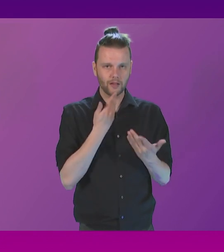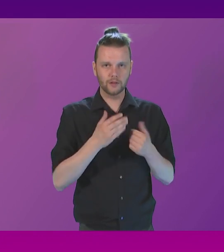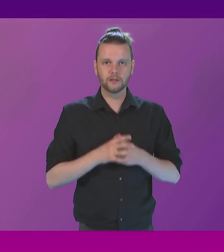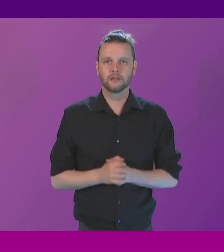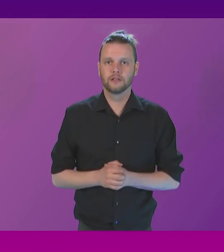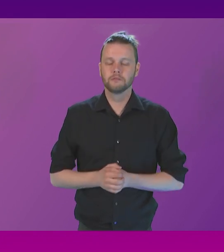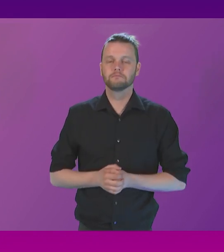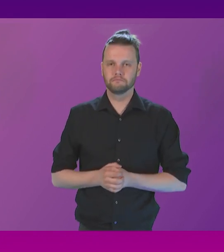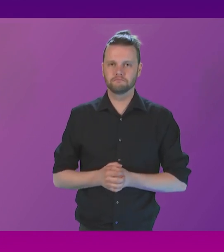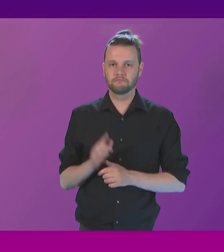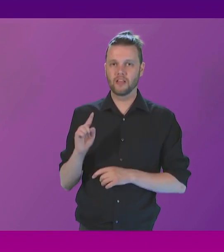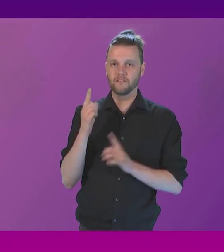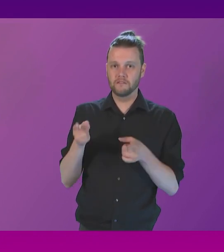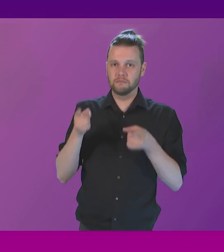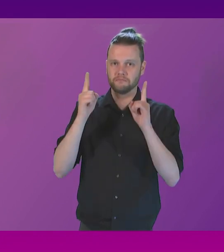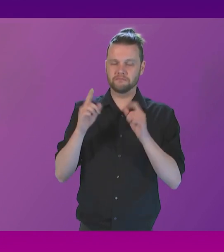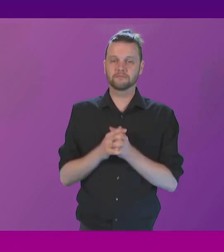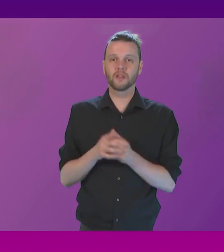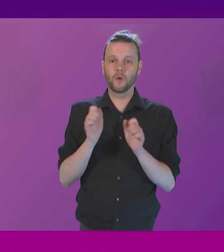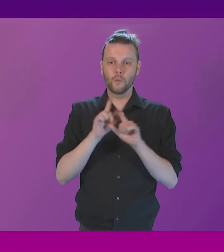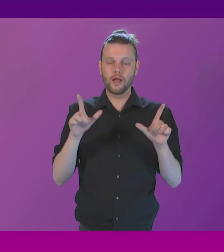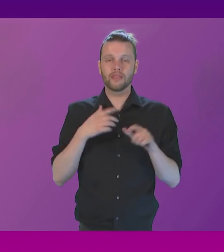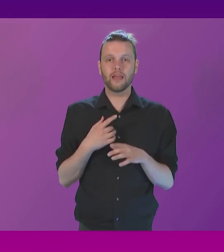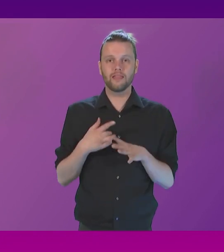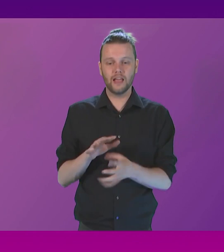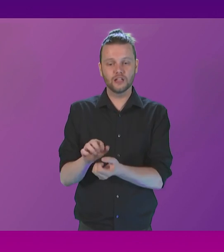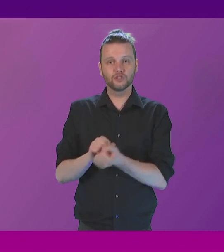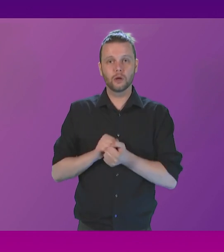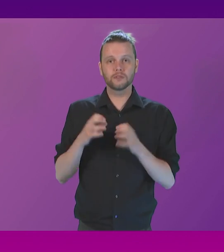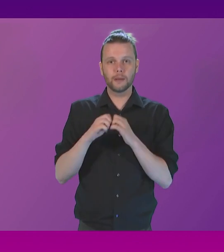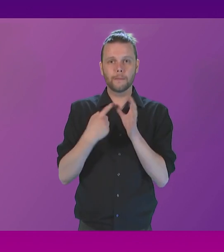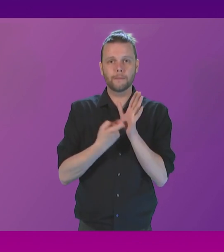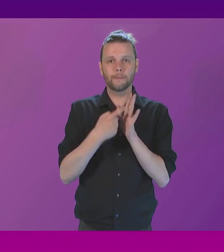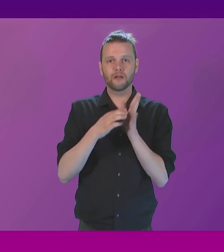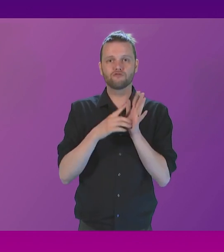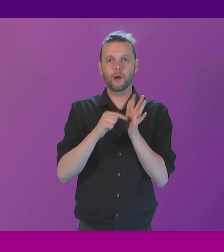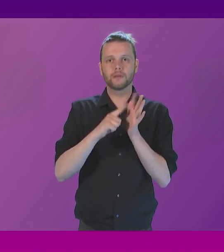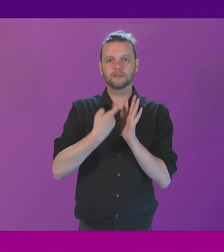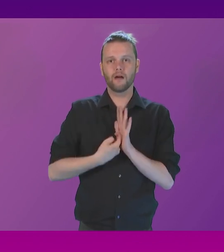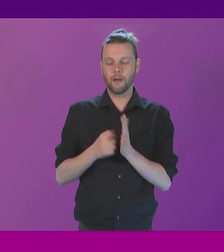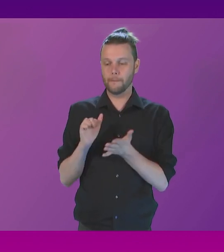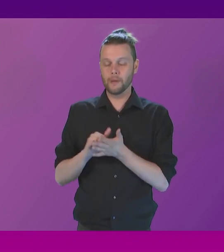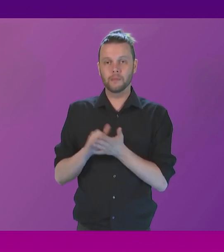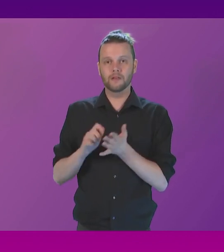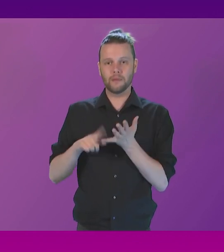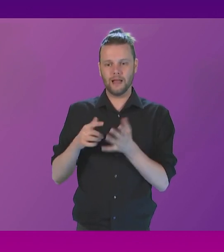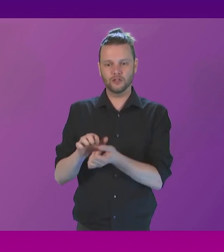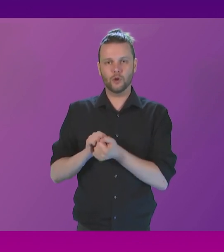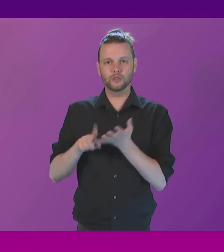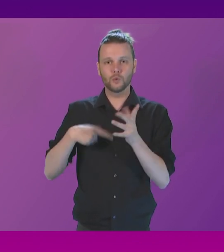The First Minister will be aware that the latest “The Adoption Barometer” published by Adoption UK makes for troubling reading, especially for Scotland.